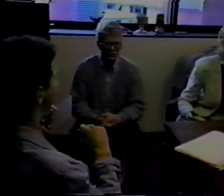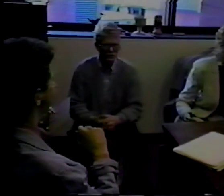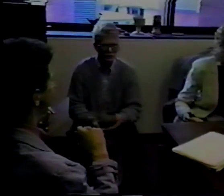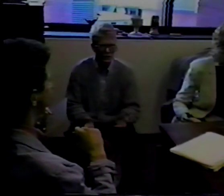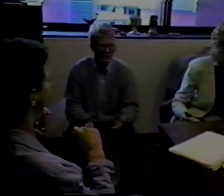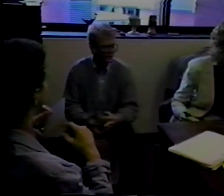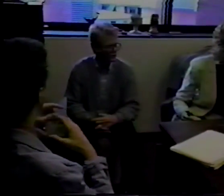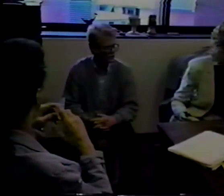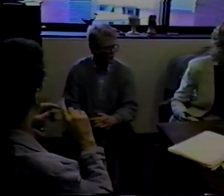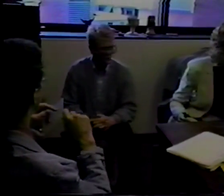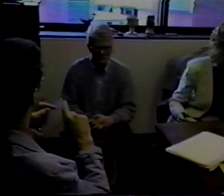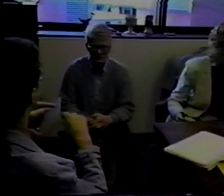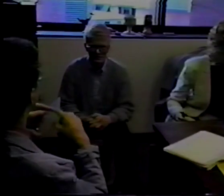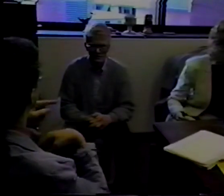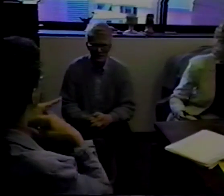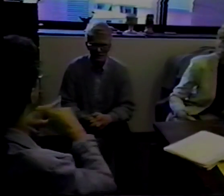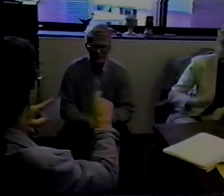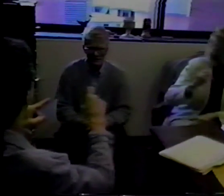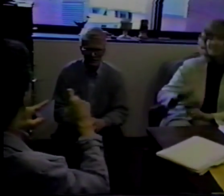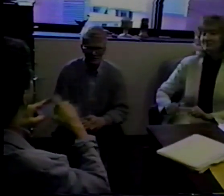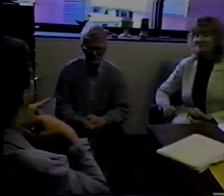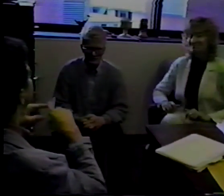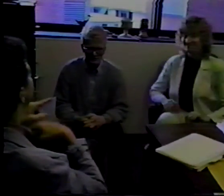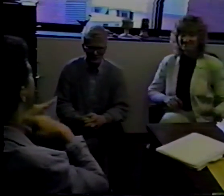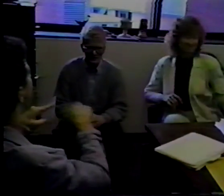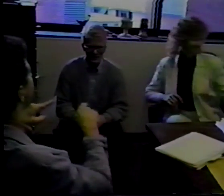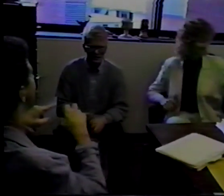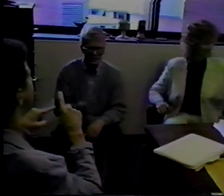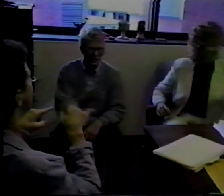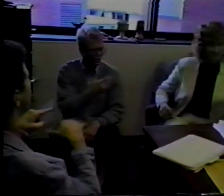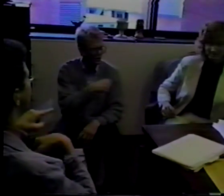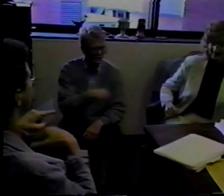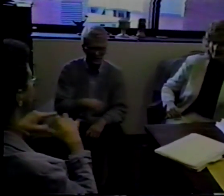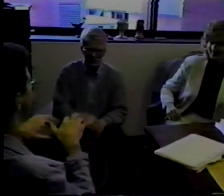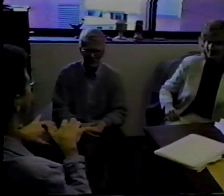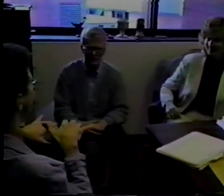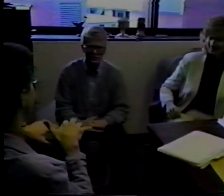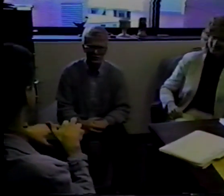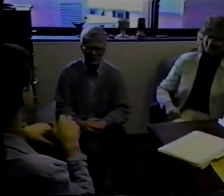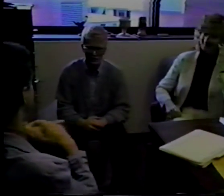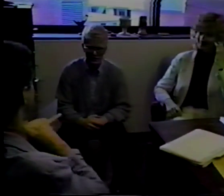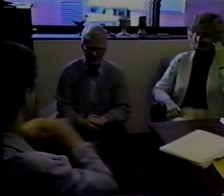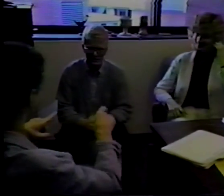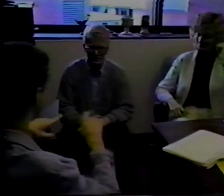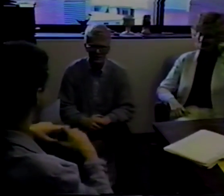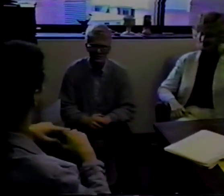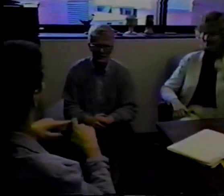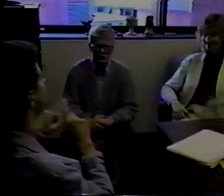Is that when you wait for the tone? That whole concept with an answering machine